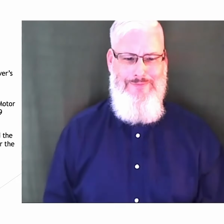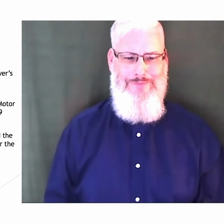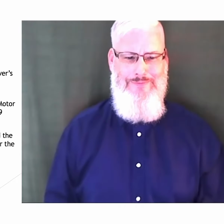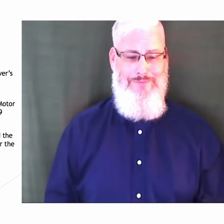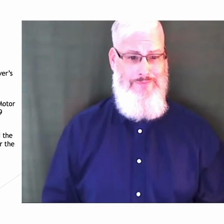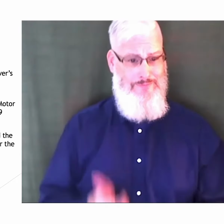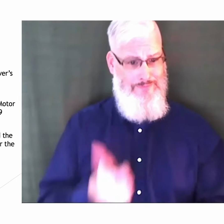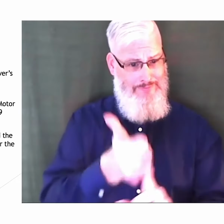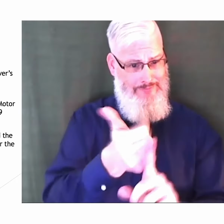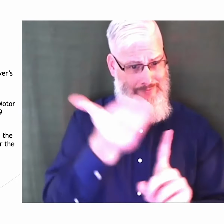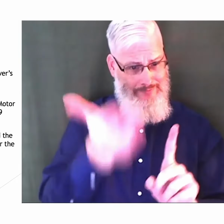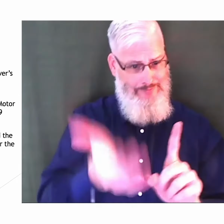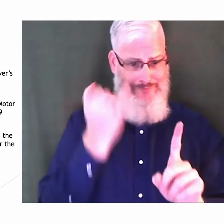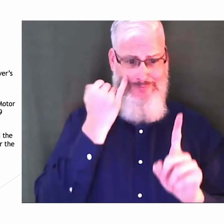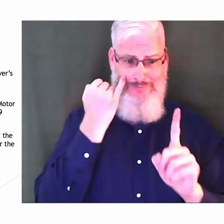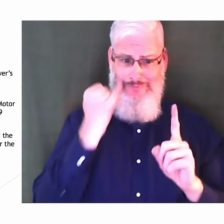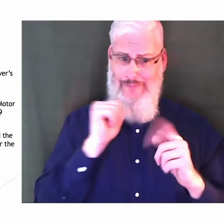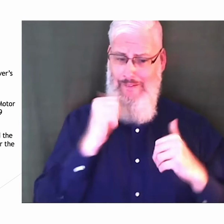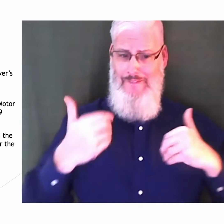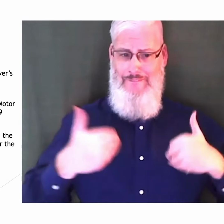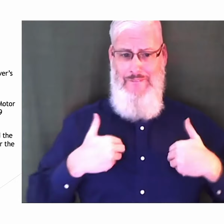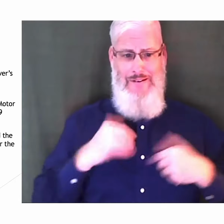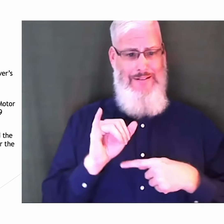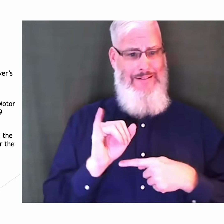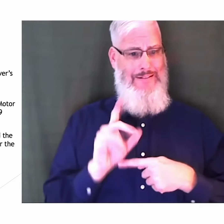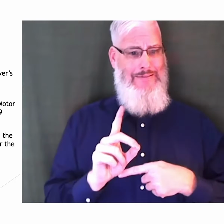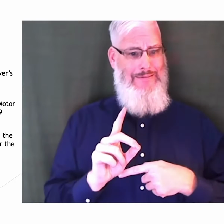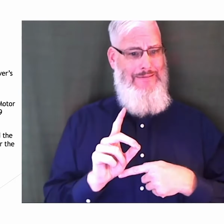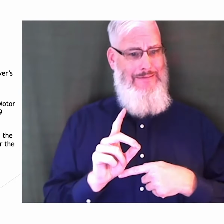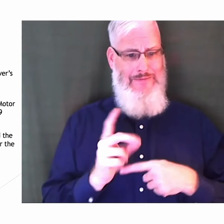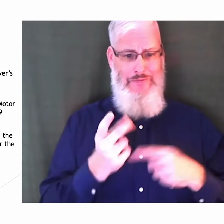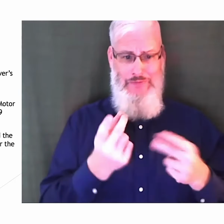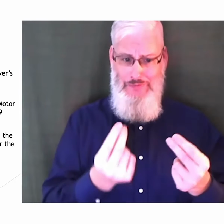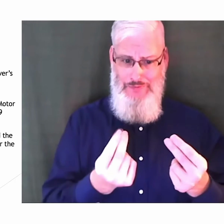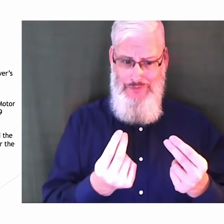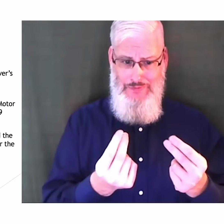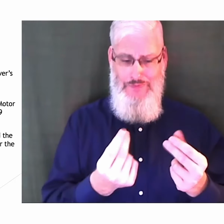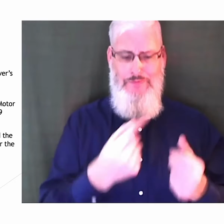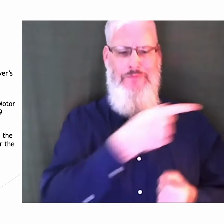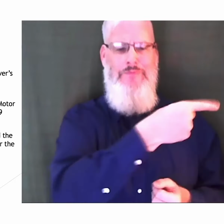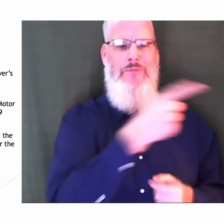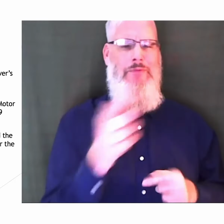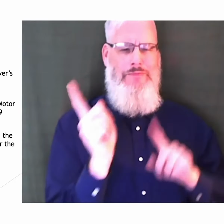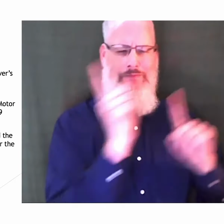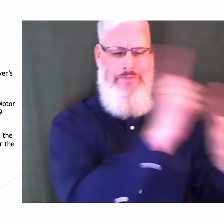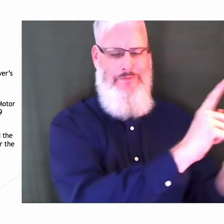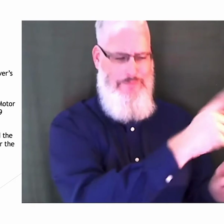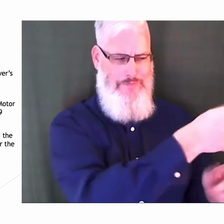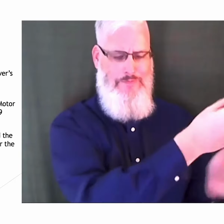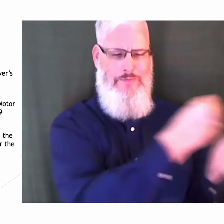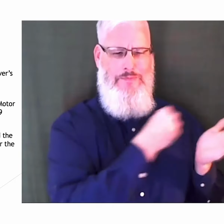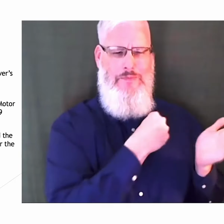A voter who does not have an acceptable photo ID must be offered a provisional ballot and the opportunity